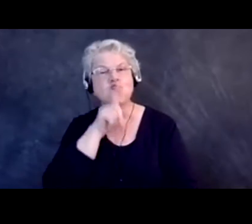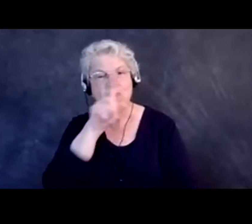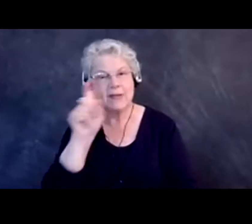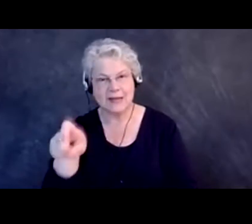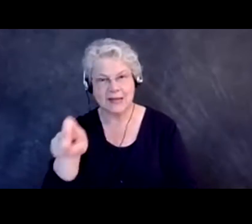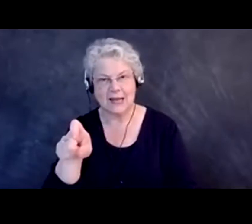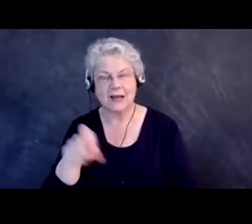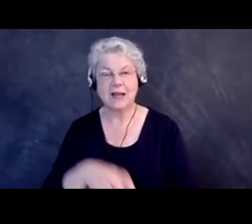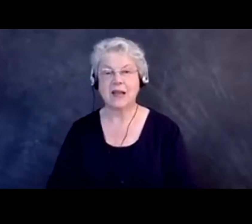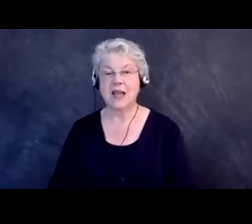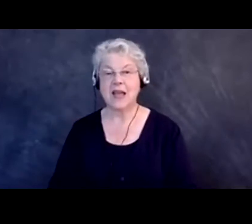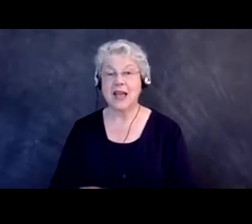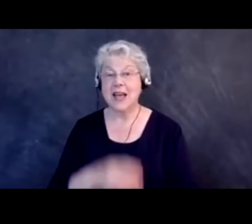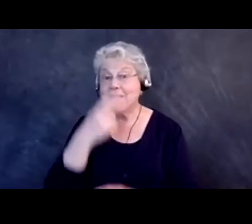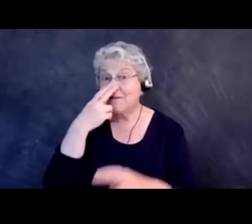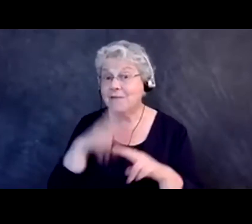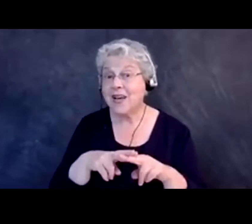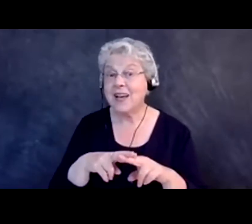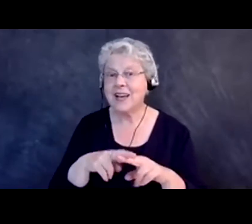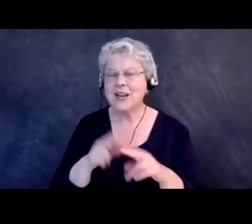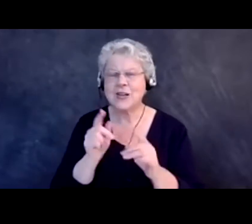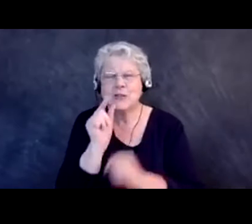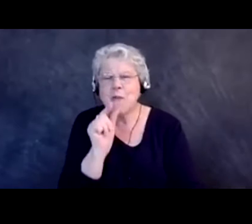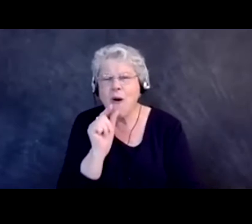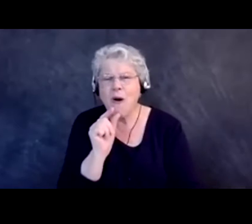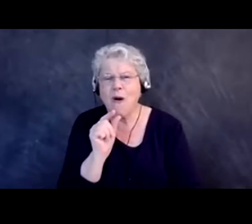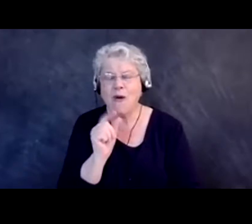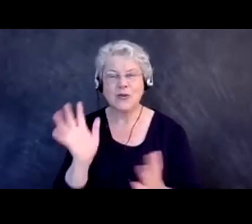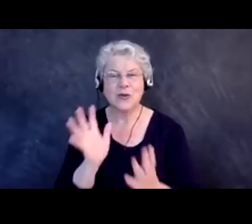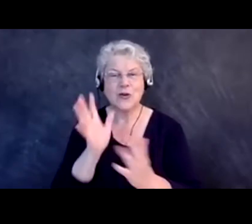could do something fun like that, just something small and fun to get people going again, whether